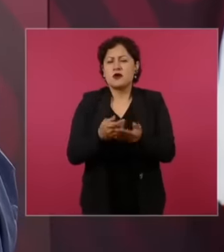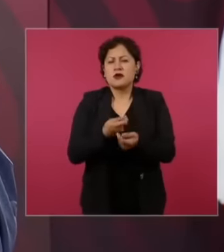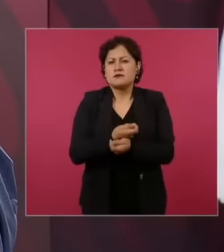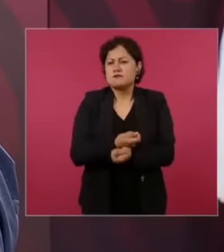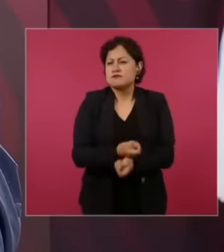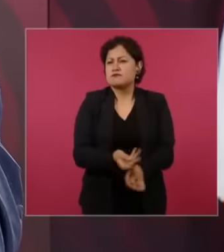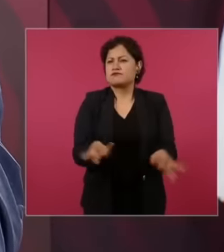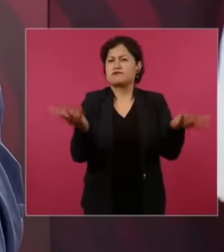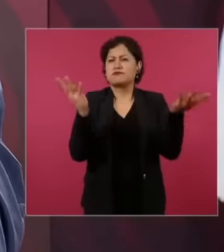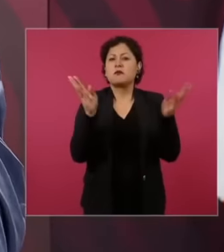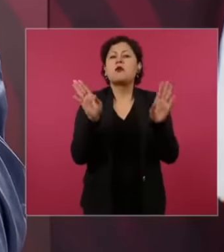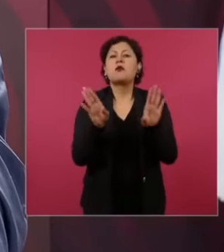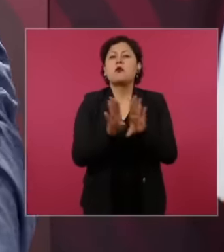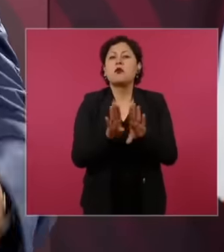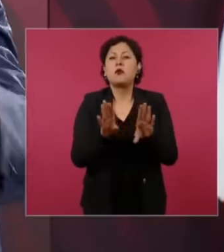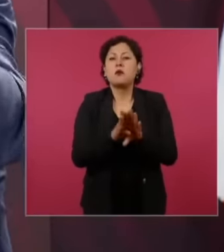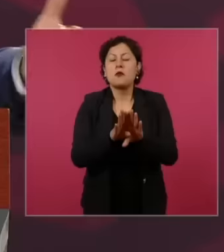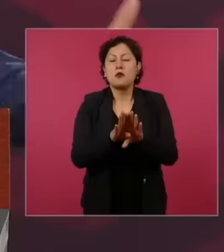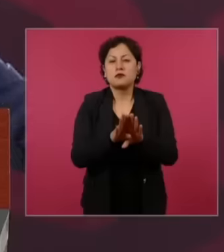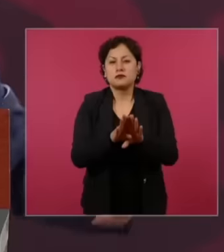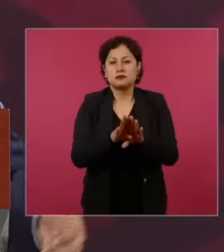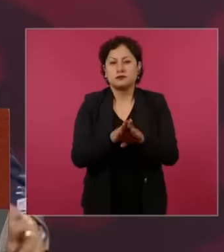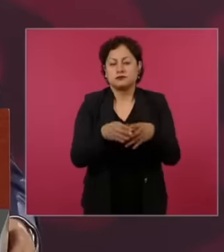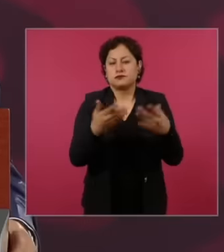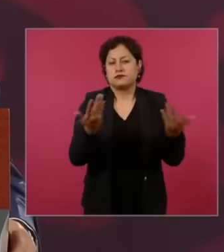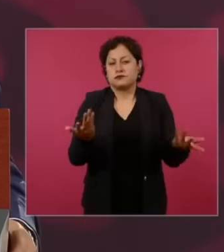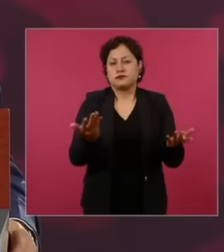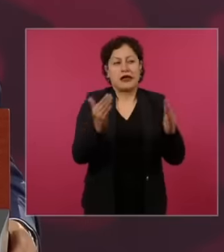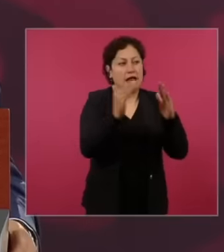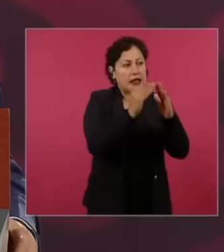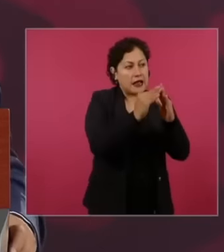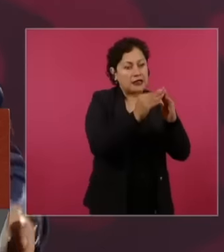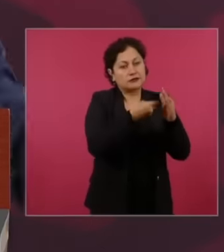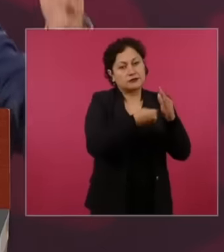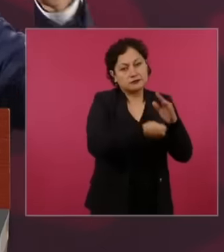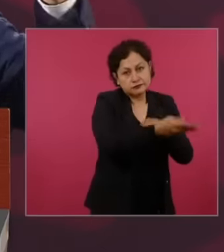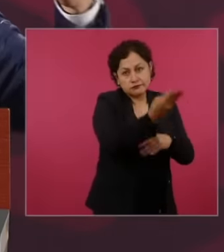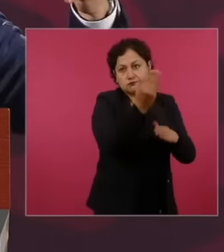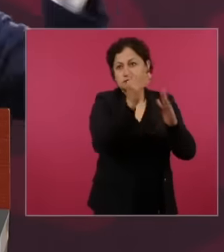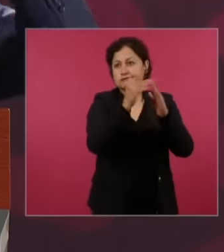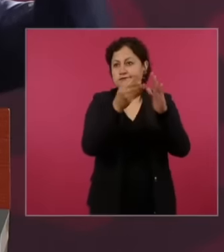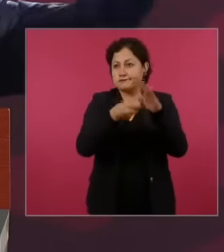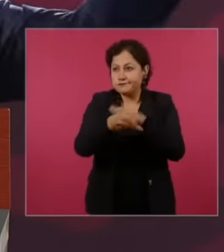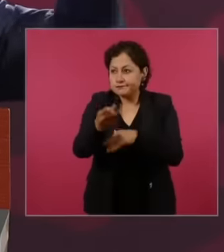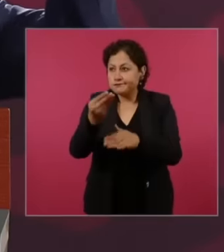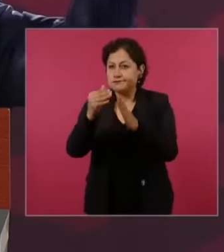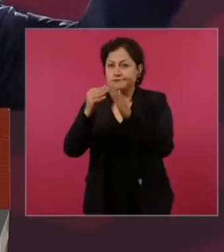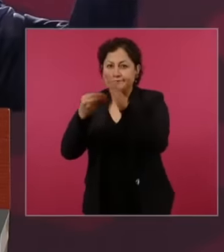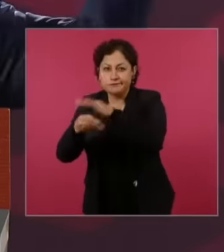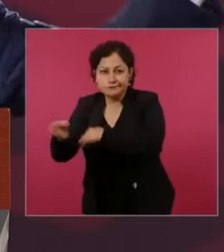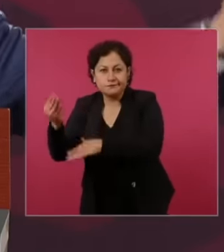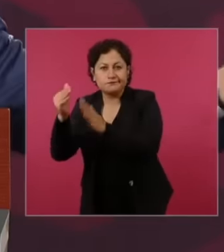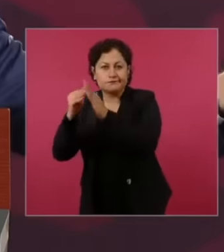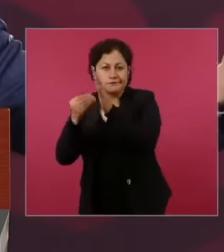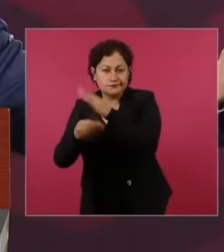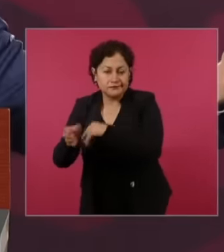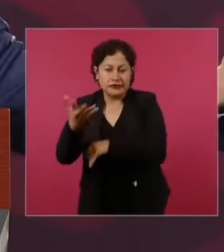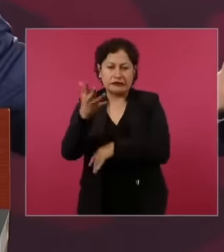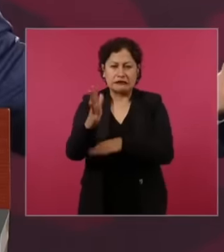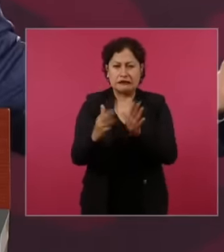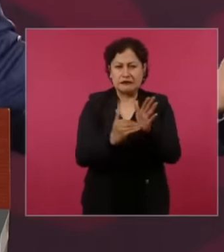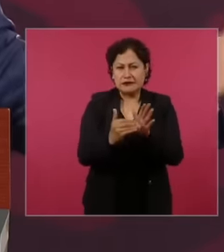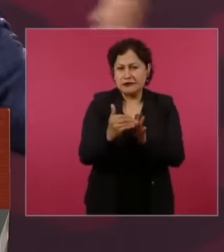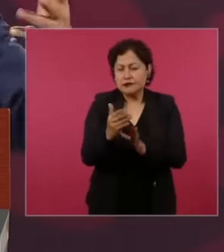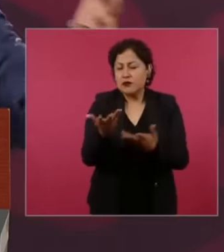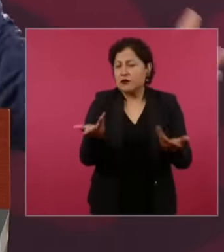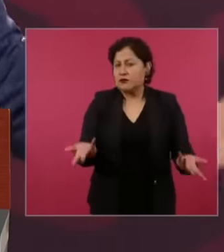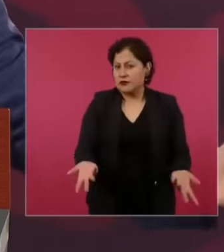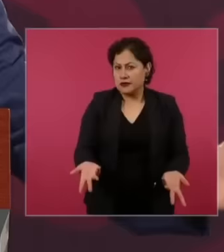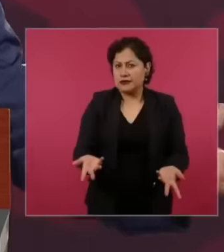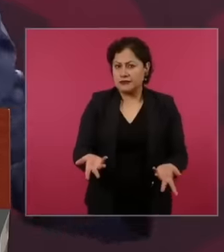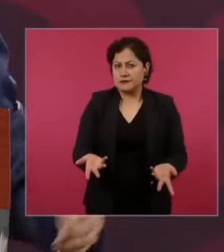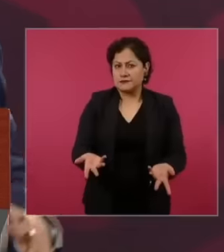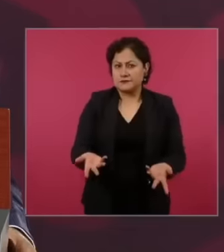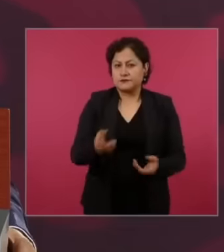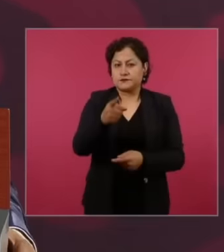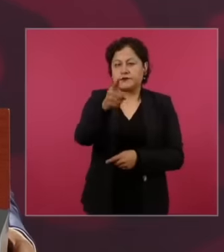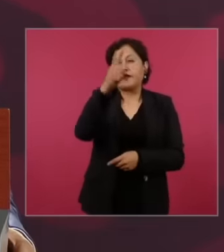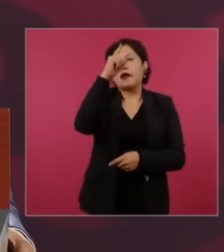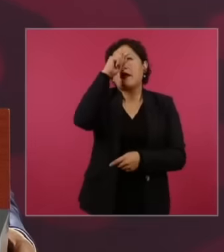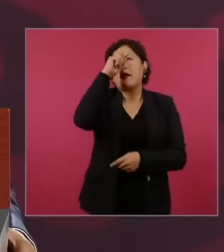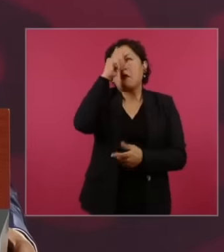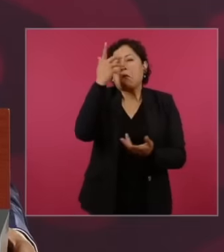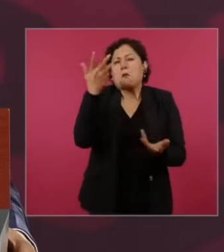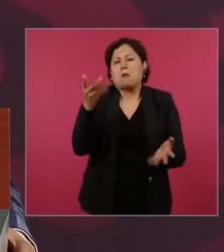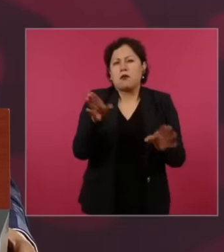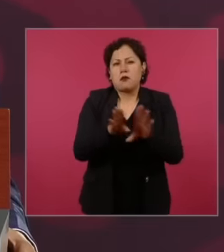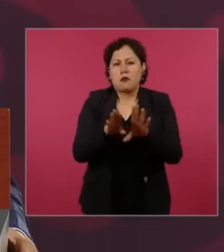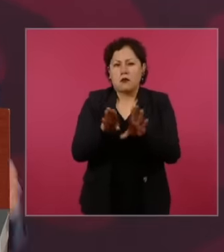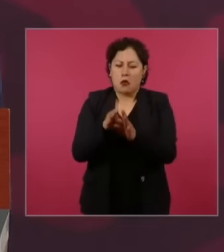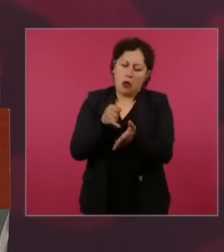to house people because they said the 10 million can be edited but How do people distribute it